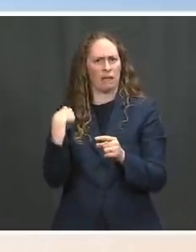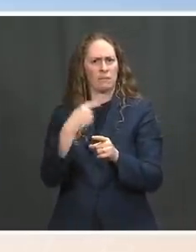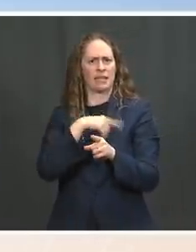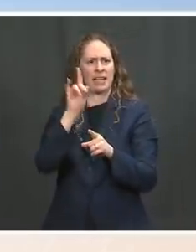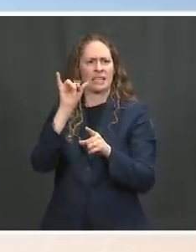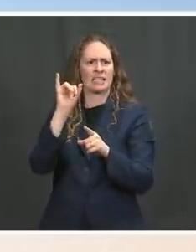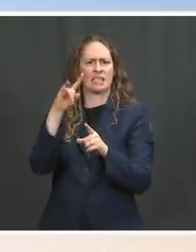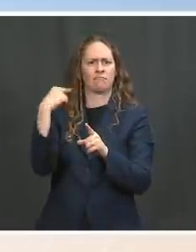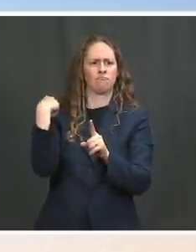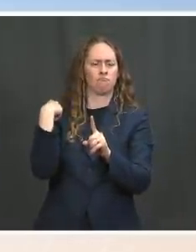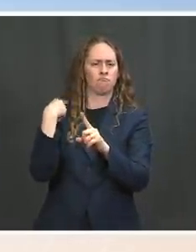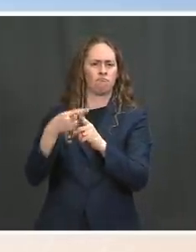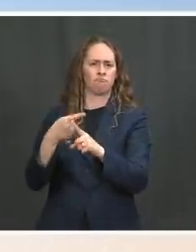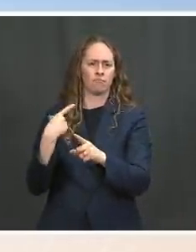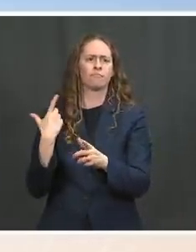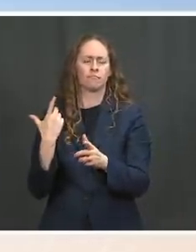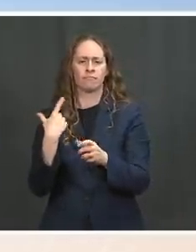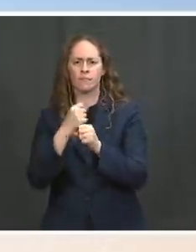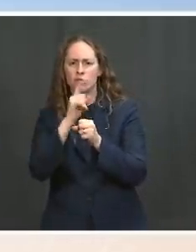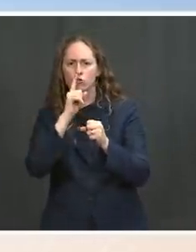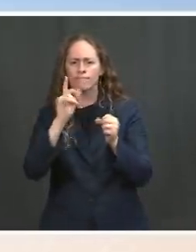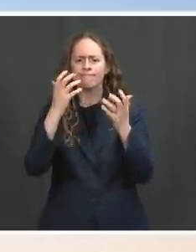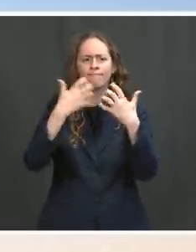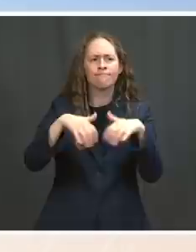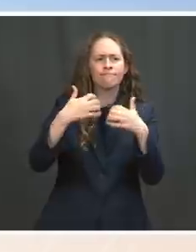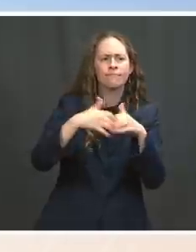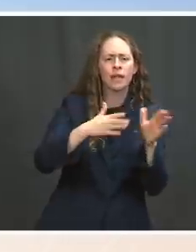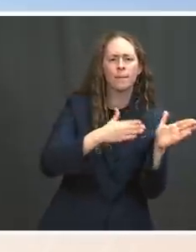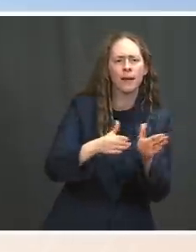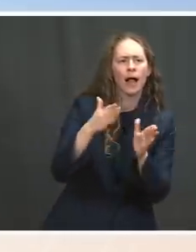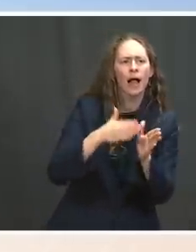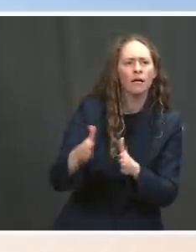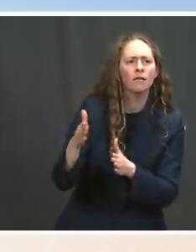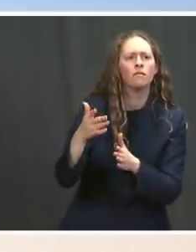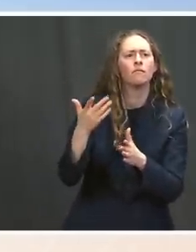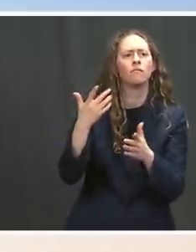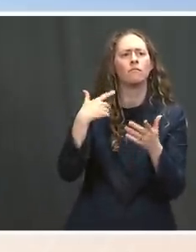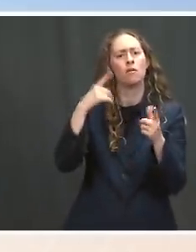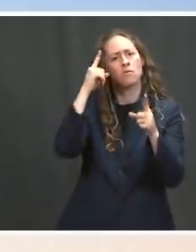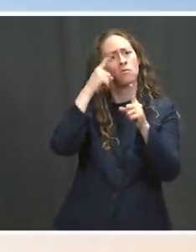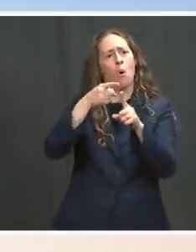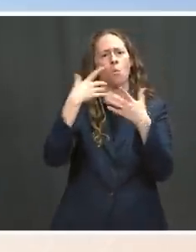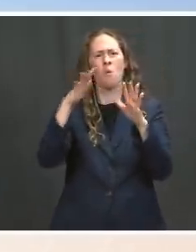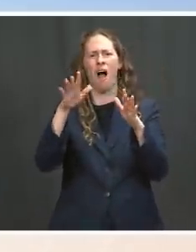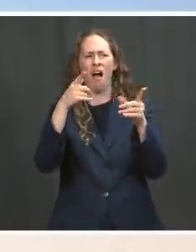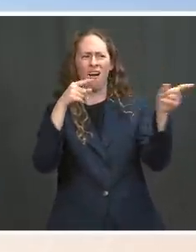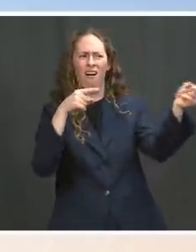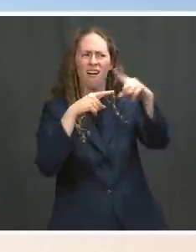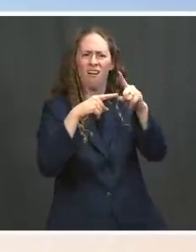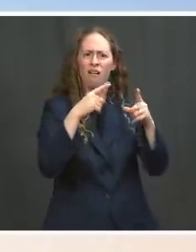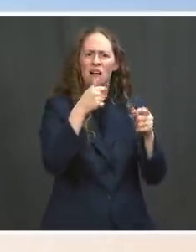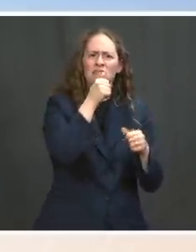to ensure we reduce the impact on the American people -- is because we had to anticipate there could be a range of impacts.